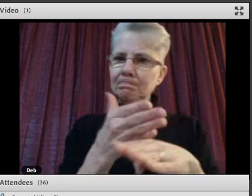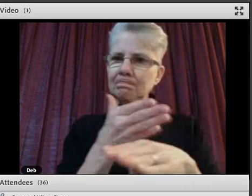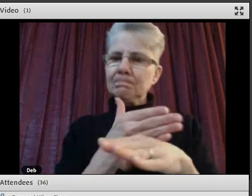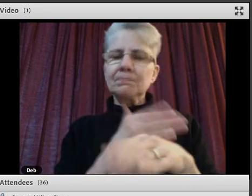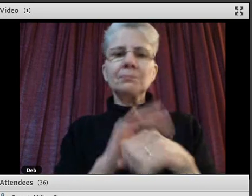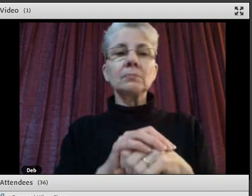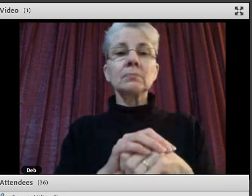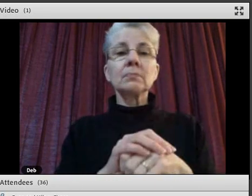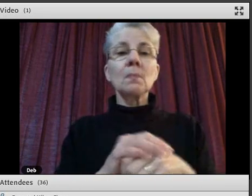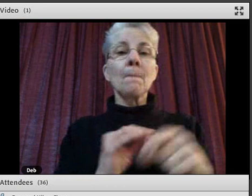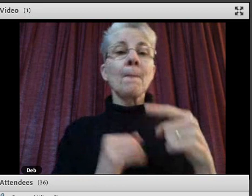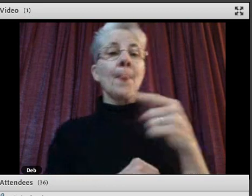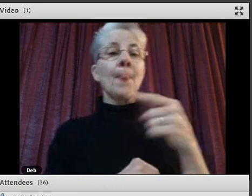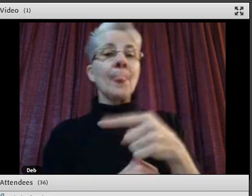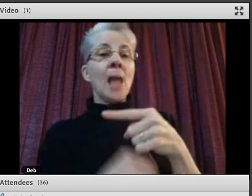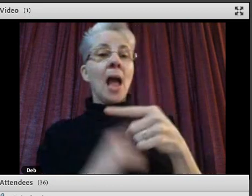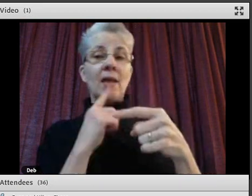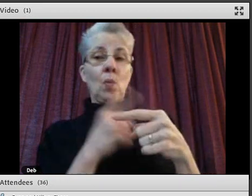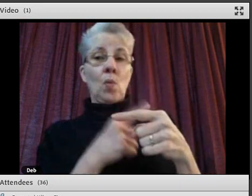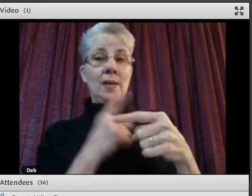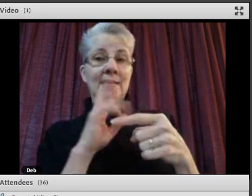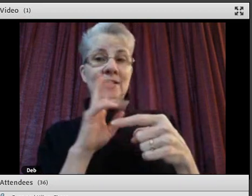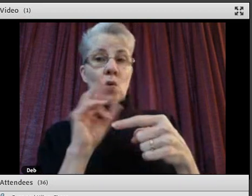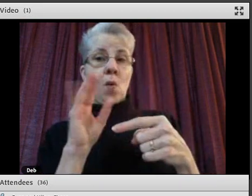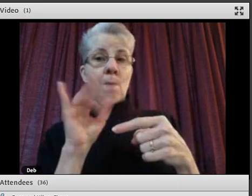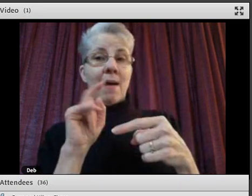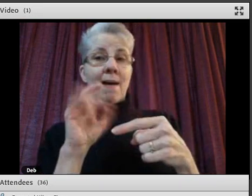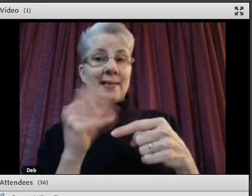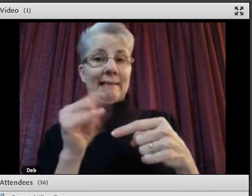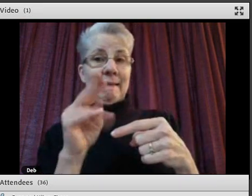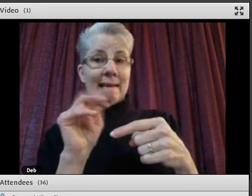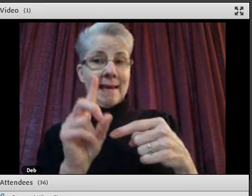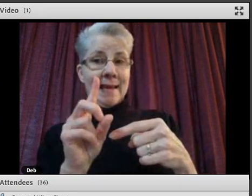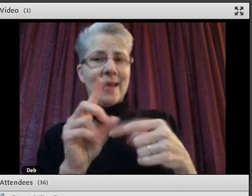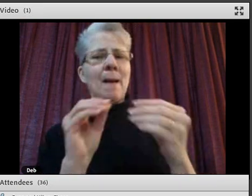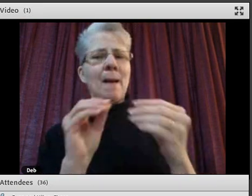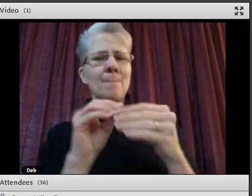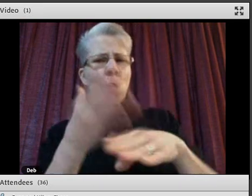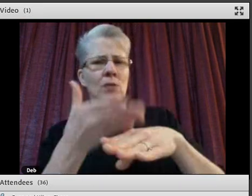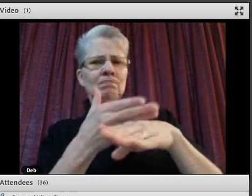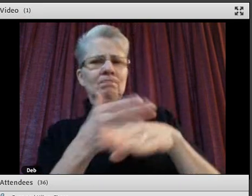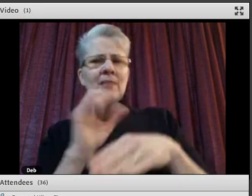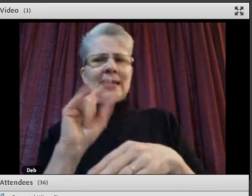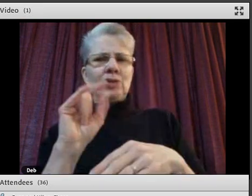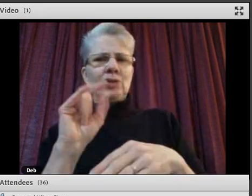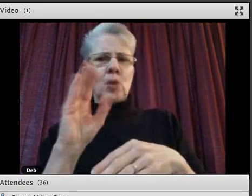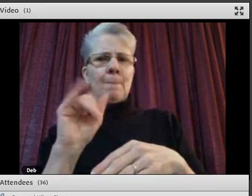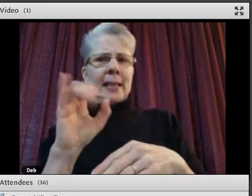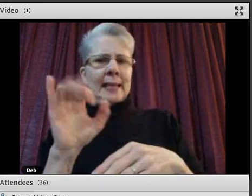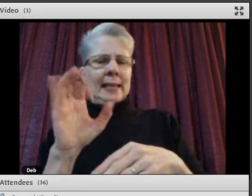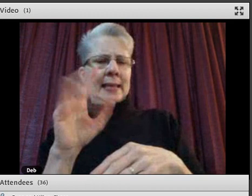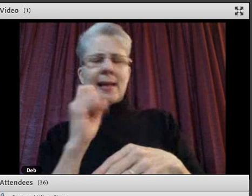Hilary: So now, another one is the robotic hand. Ryan: A little more intermediate now. Hilary: Yes.